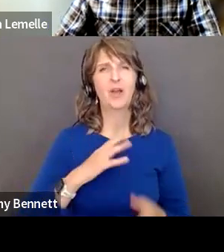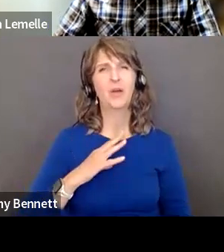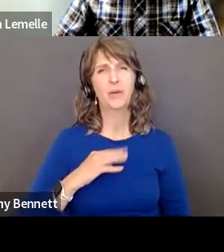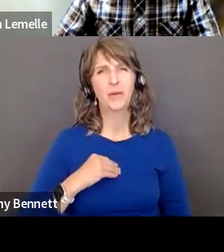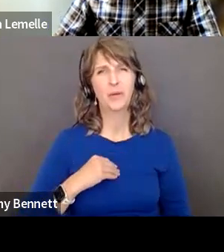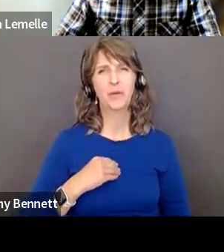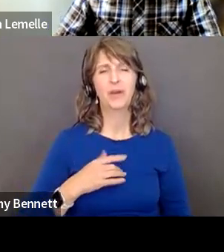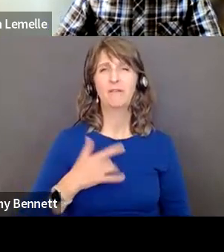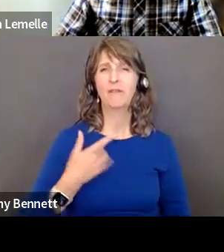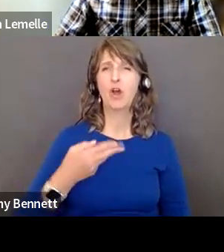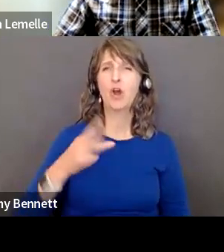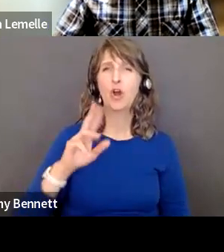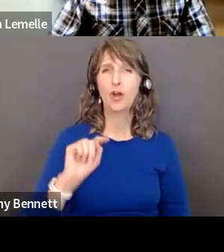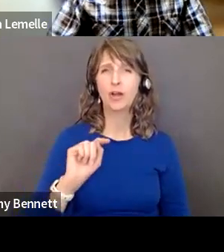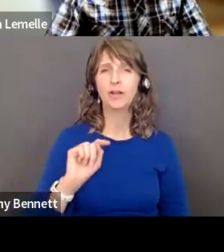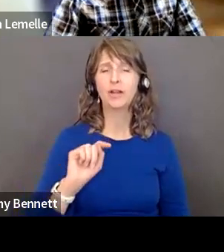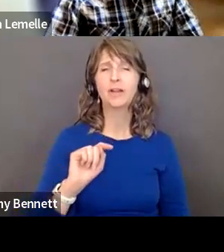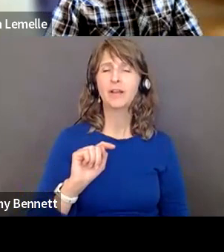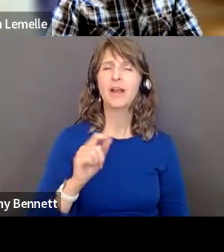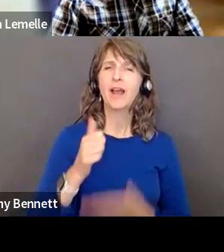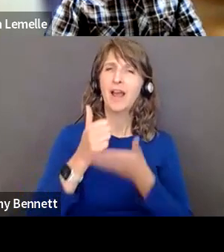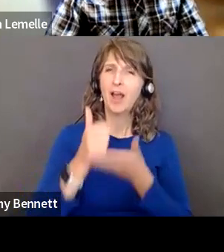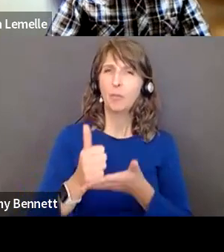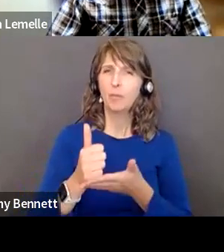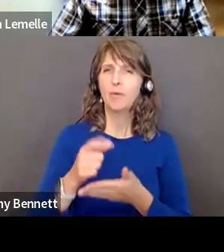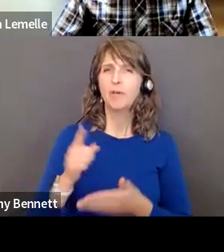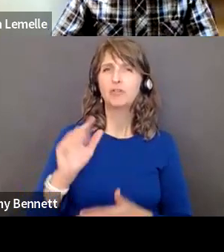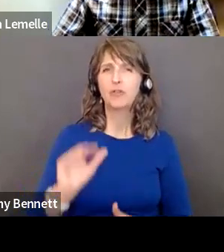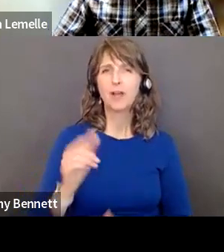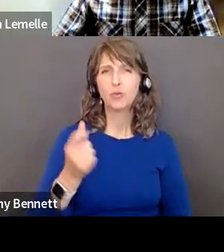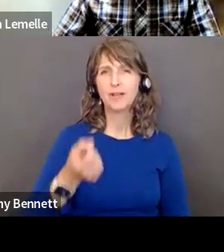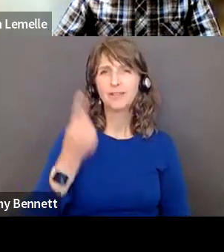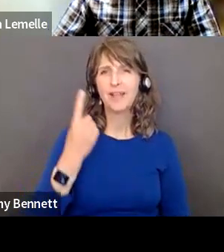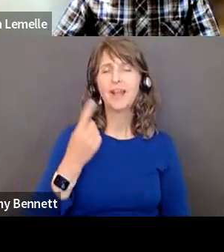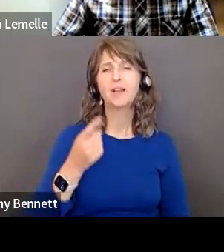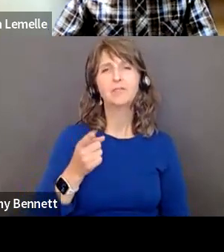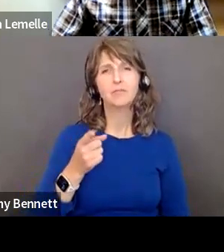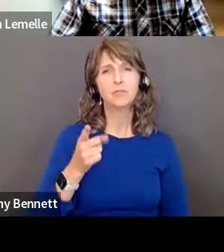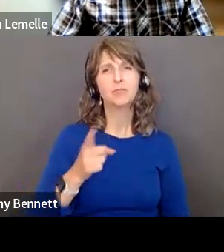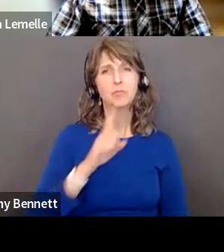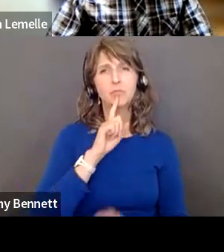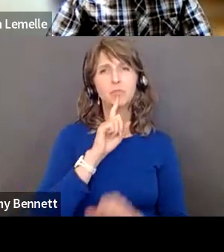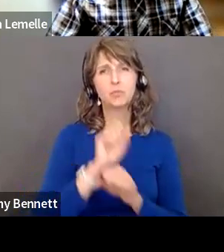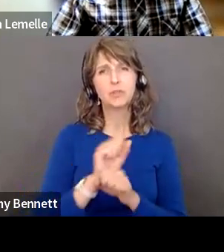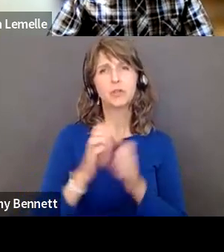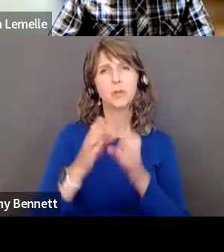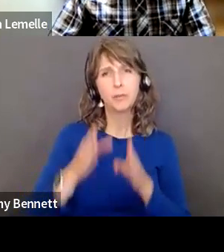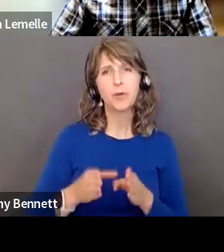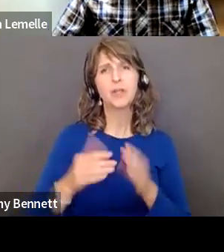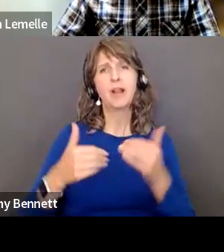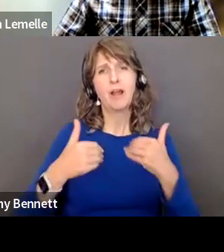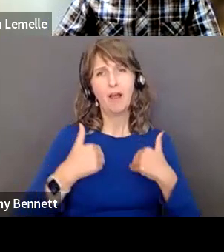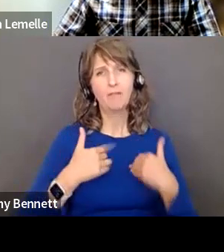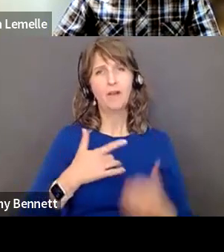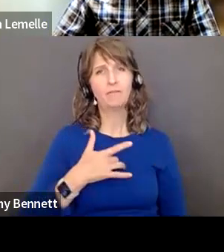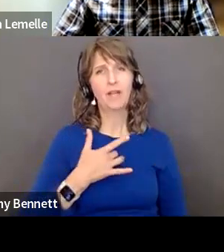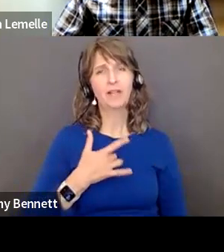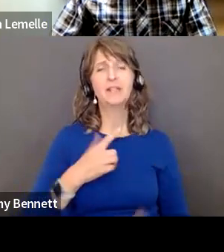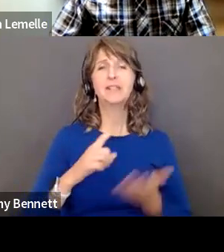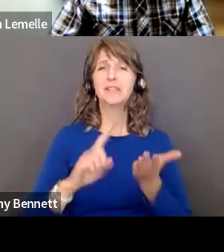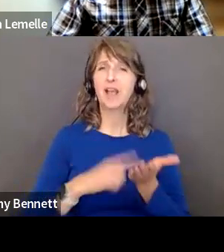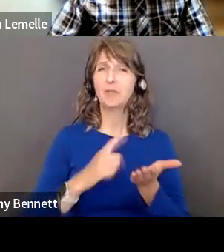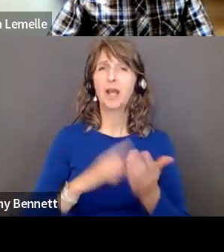Just let your child understand that they are a person. It's feelings and thanks might hurt their feelings, but they're gonna have to understand this gonna happen.